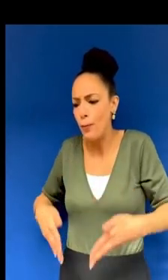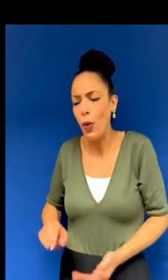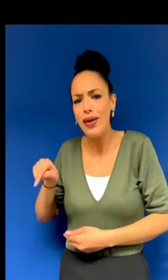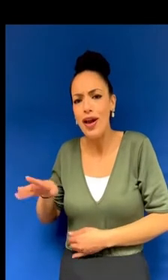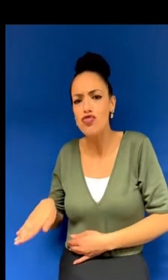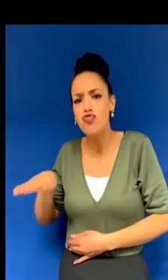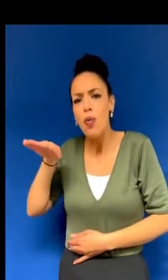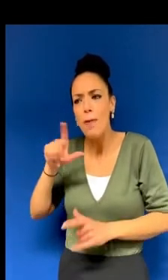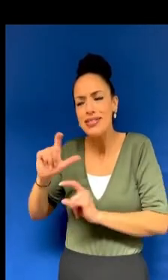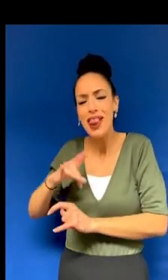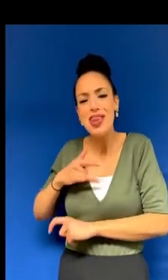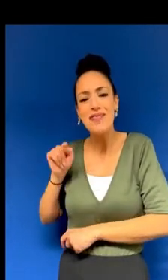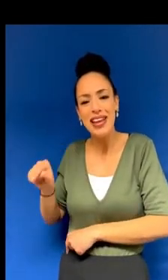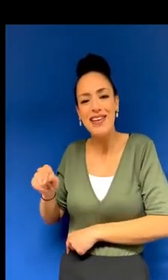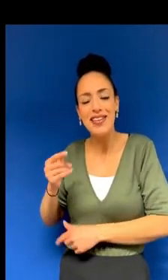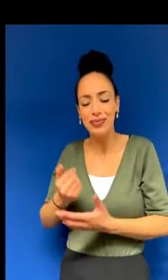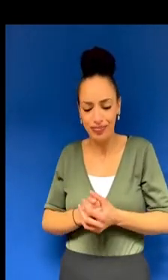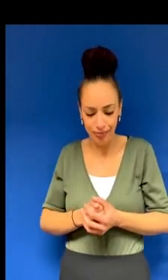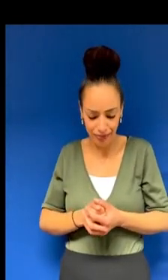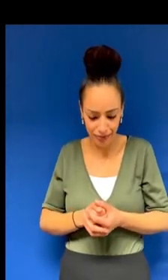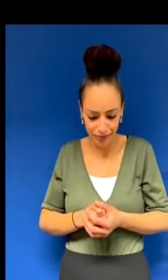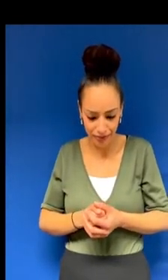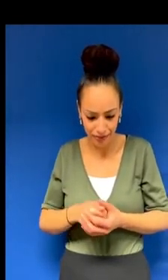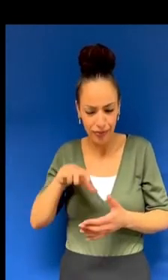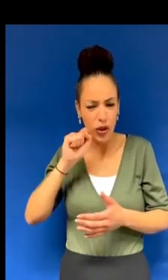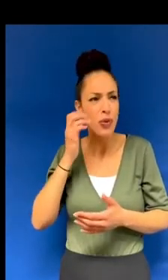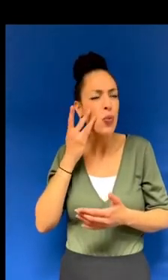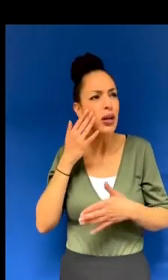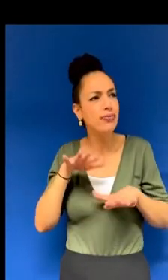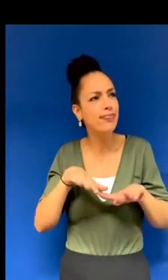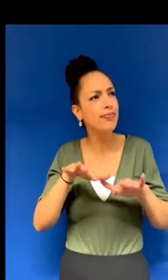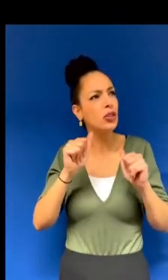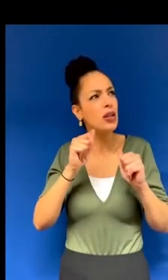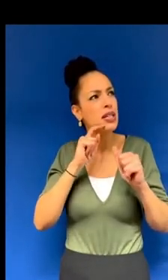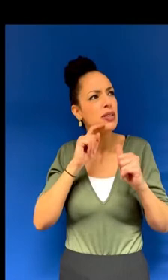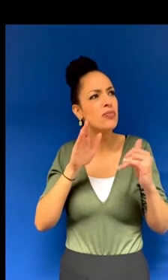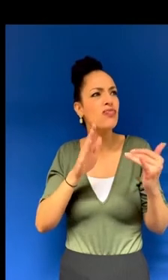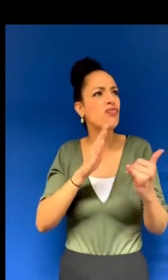status, and I have a very long relationship with Newham. I was born and brought up here, and I have